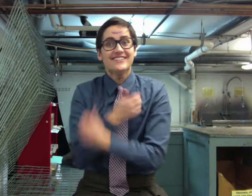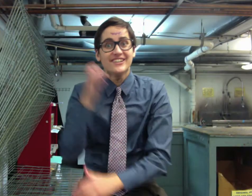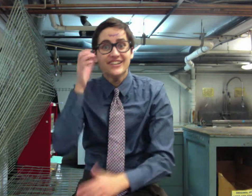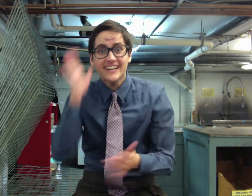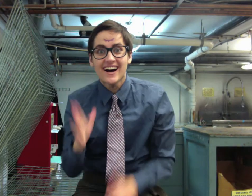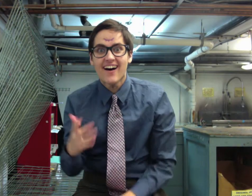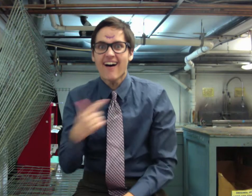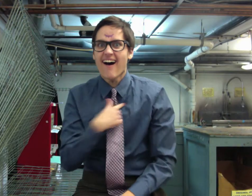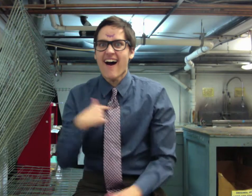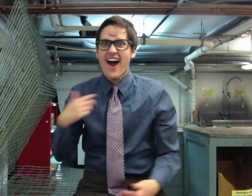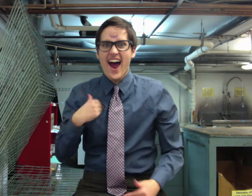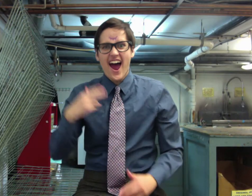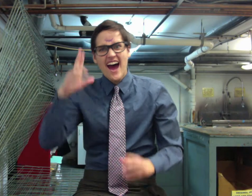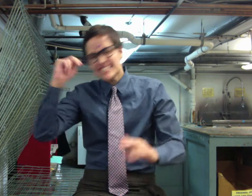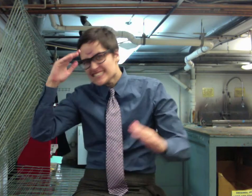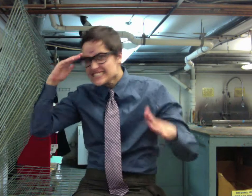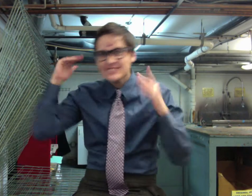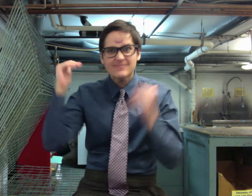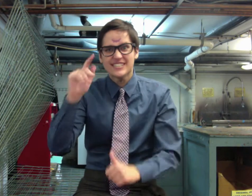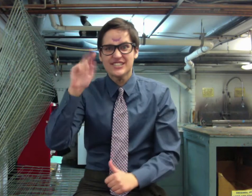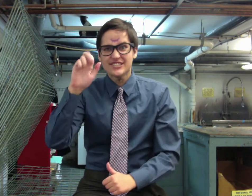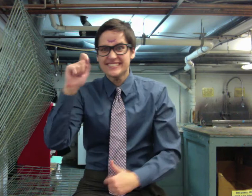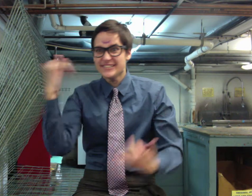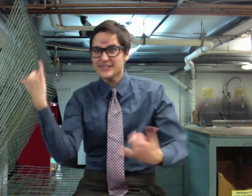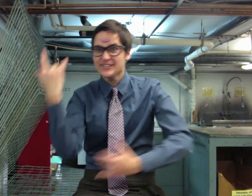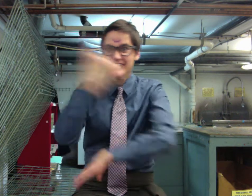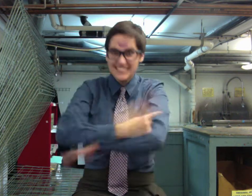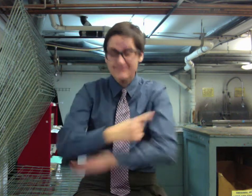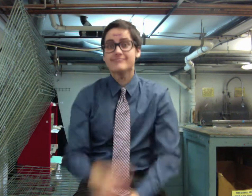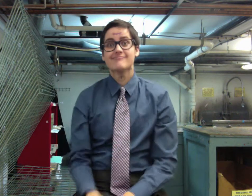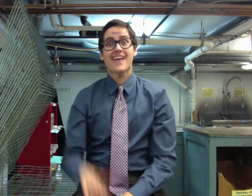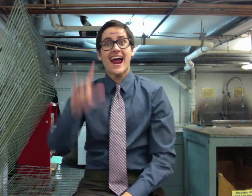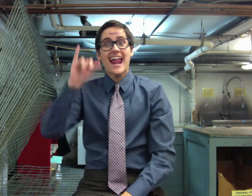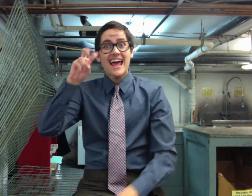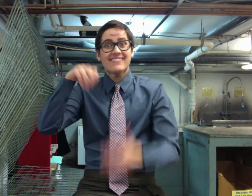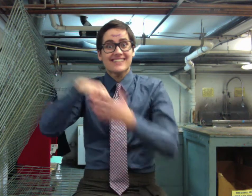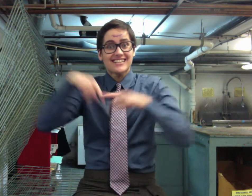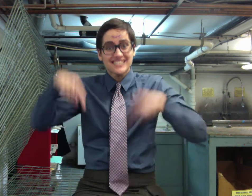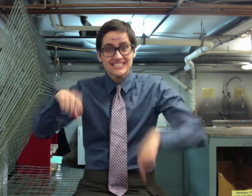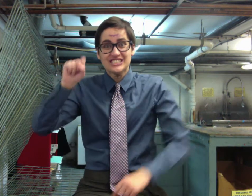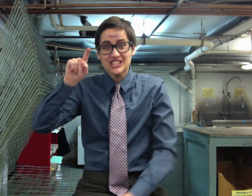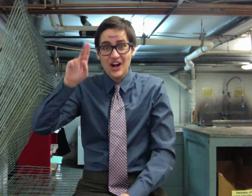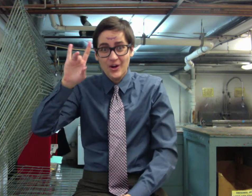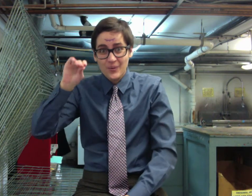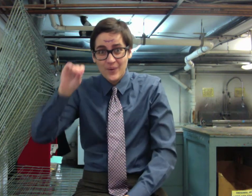We have a very unexpected treat today, dear listeners! Live, in the studio, we